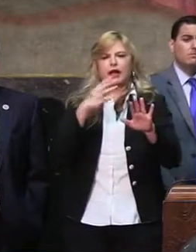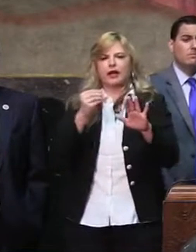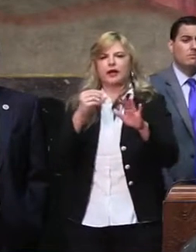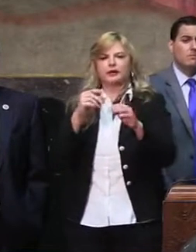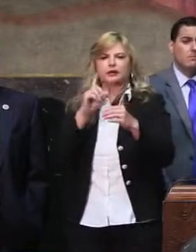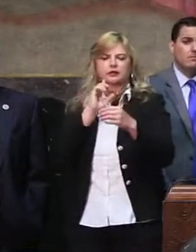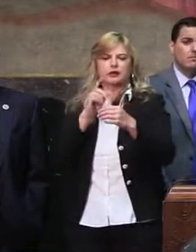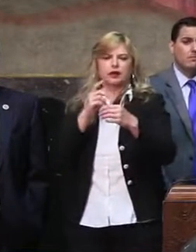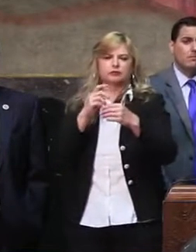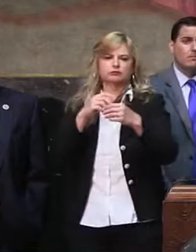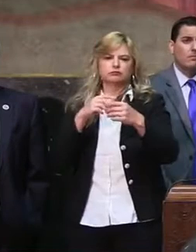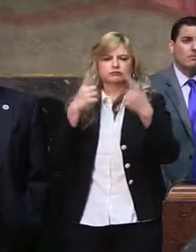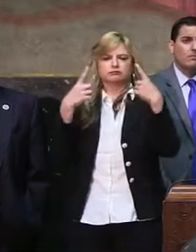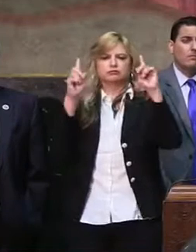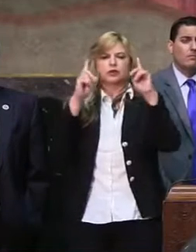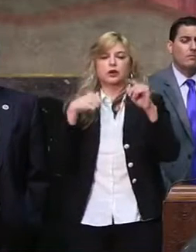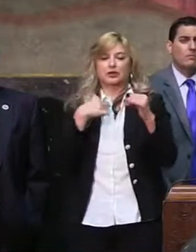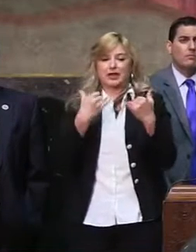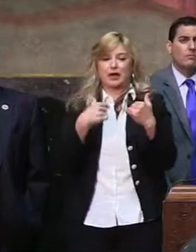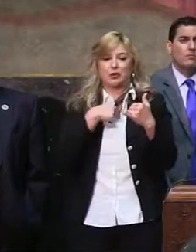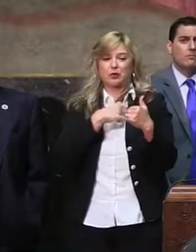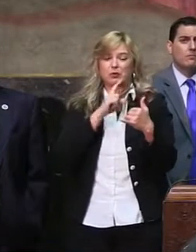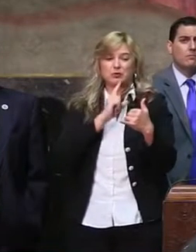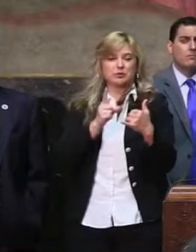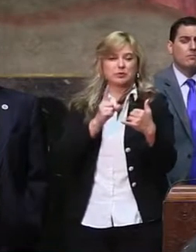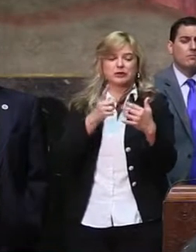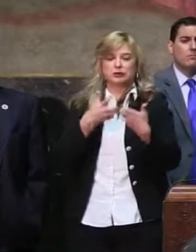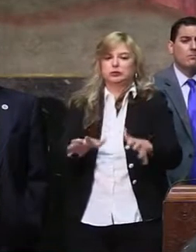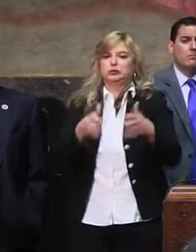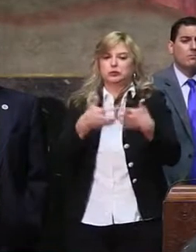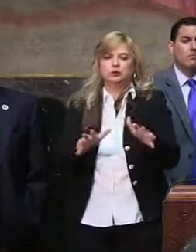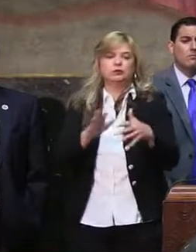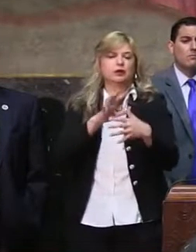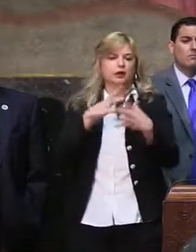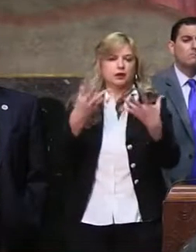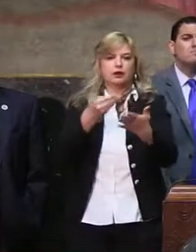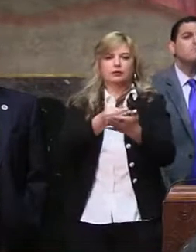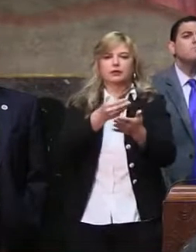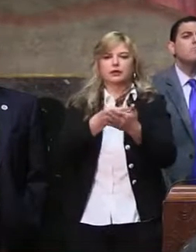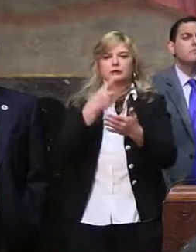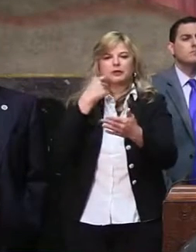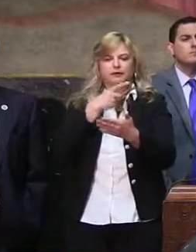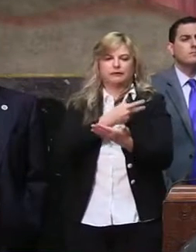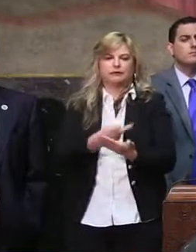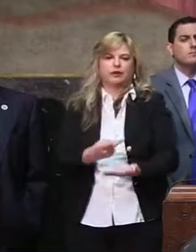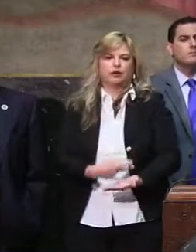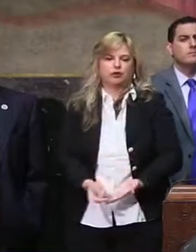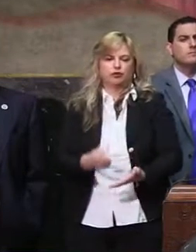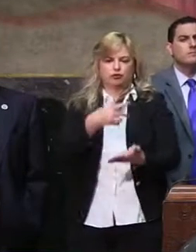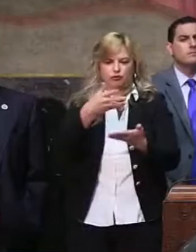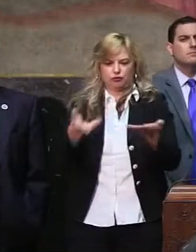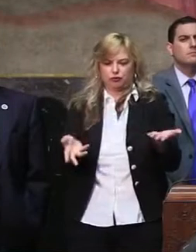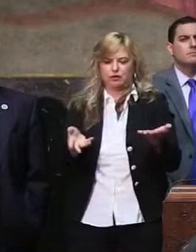system with a very high failure rate and every failure means they do crime do the